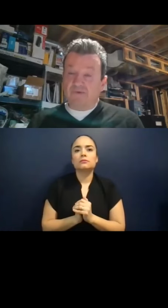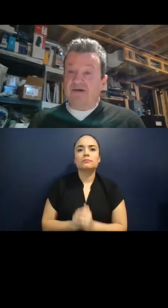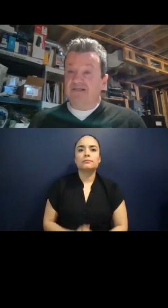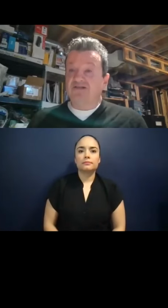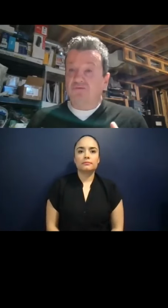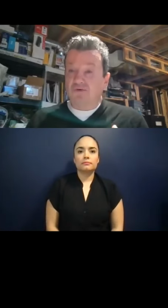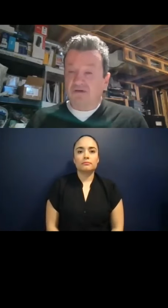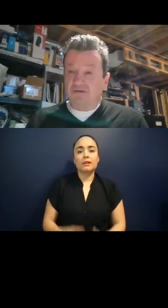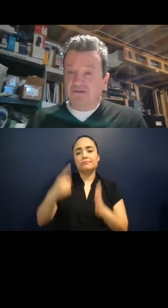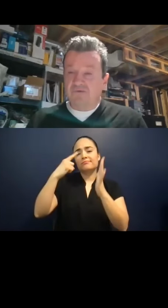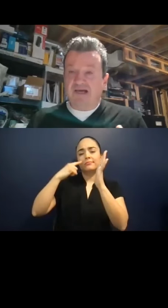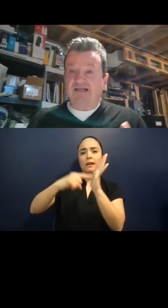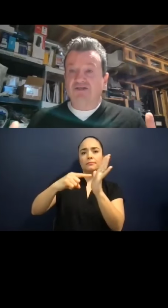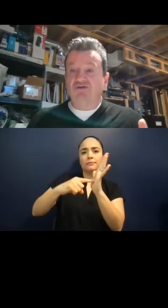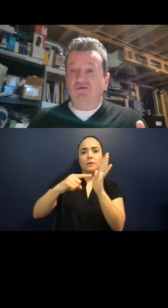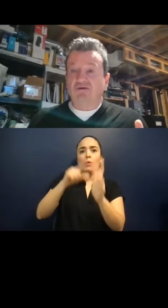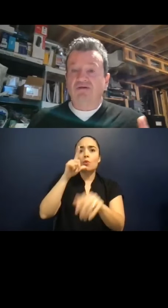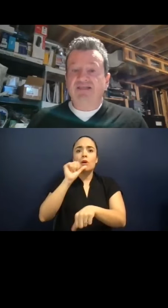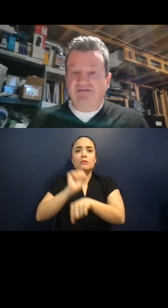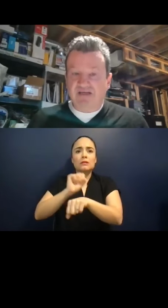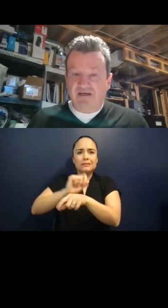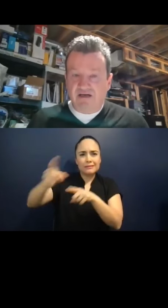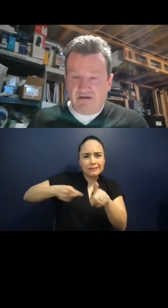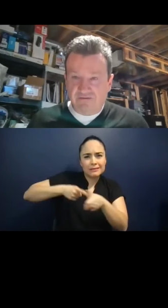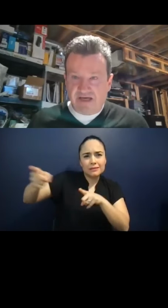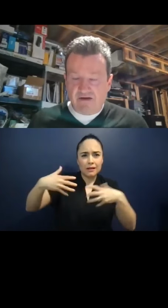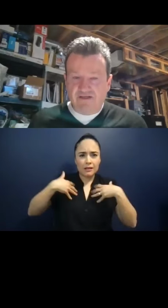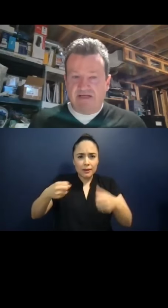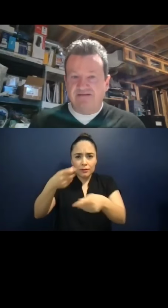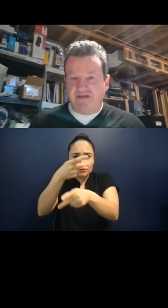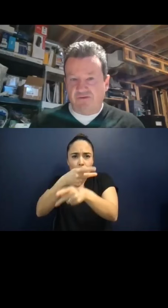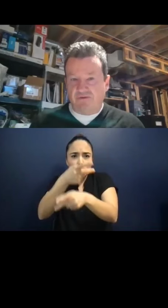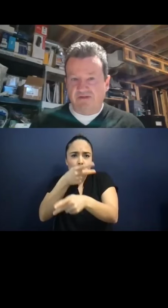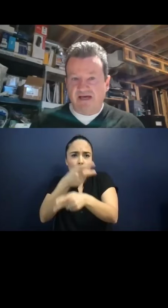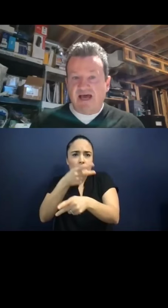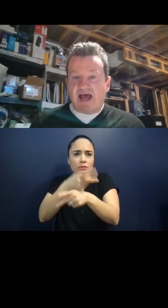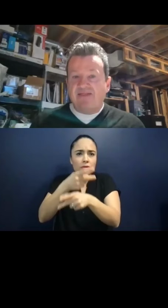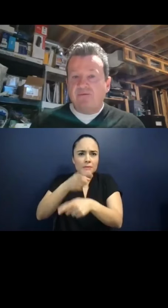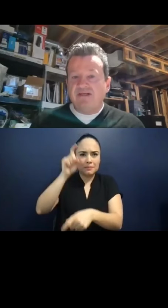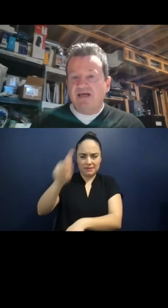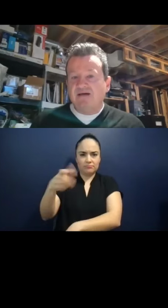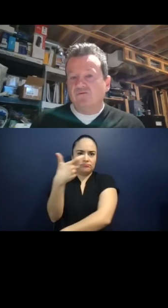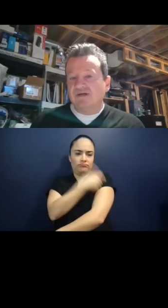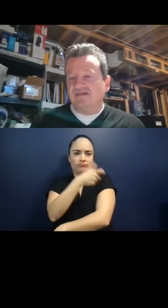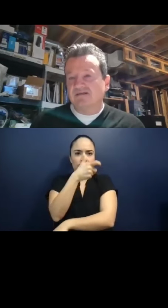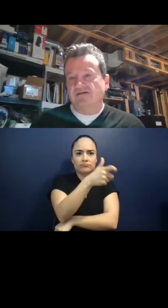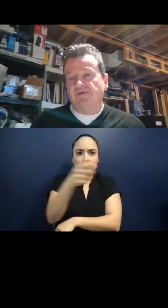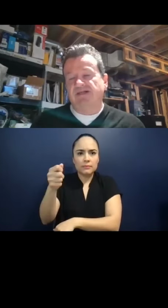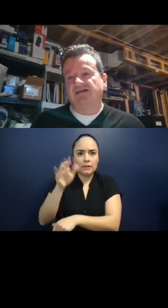of priorities based on the factors that we talked about. What we want to do is make sure we provide the essential workers